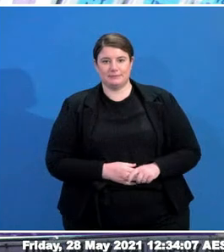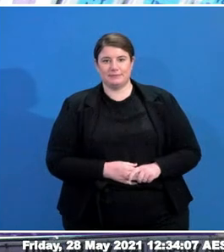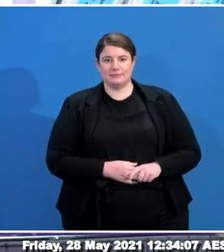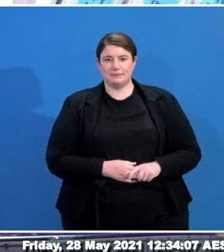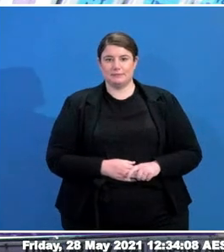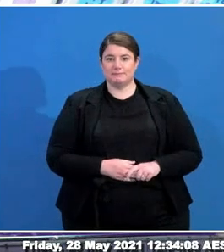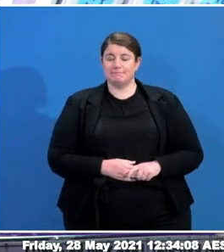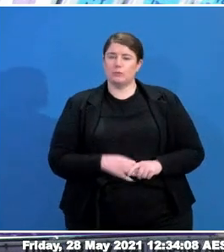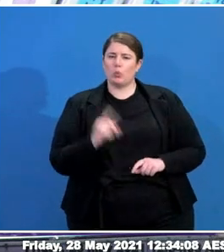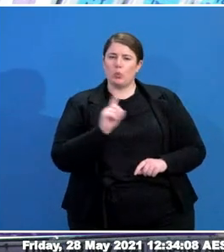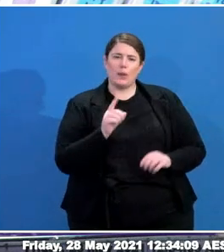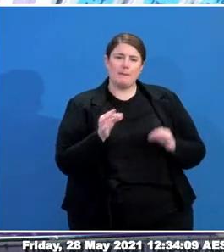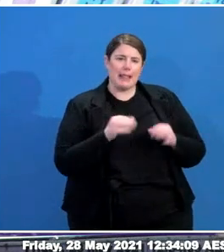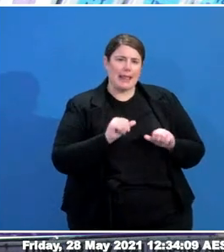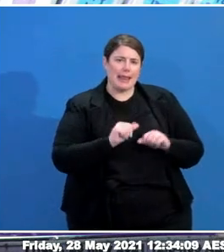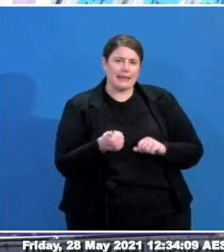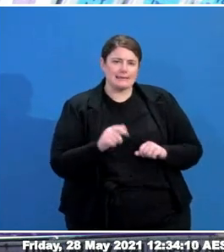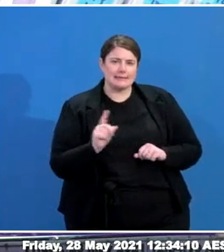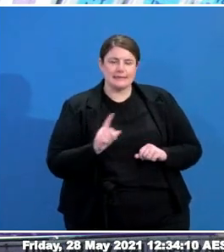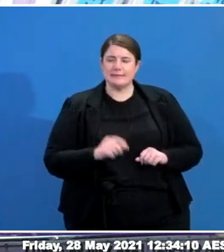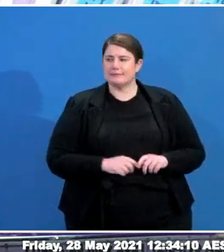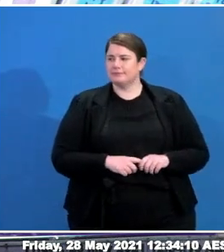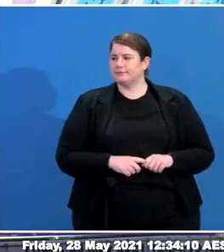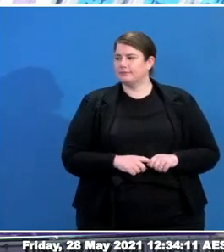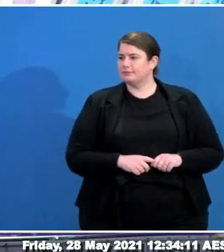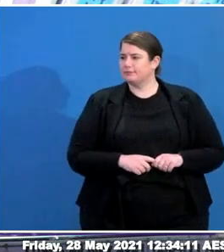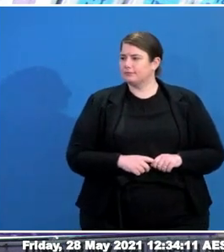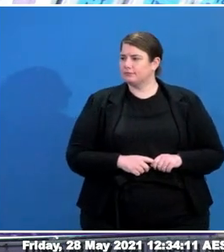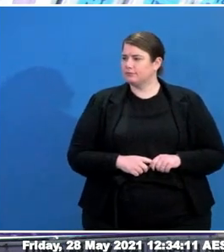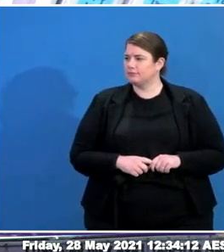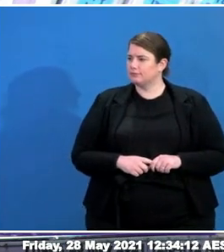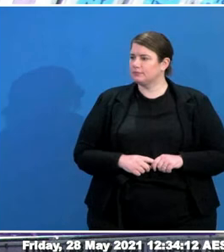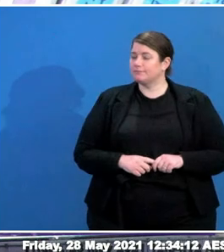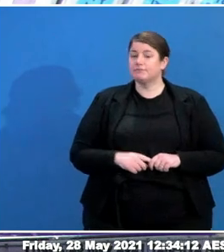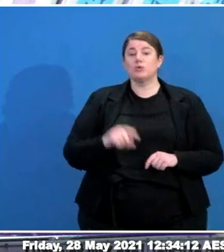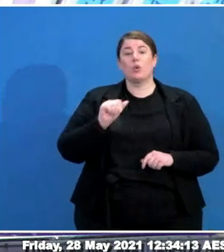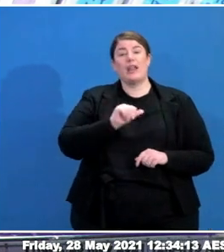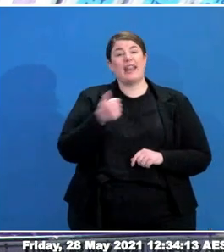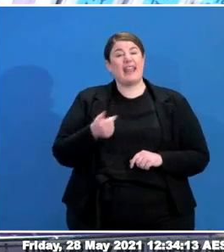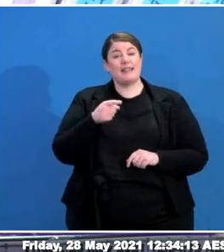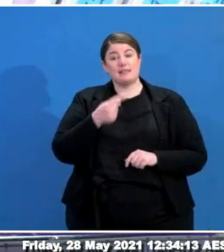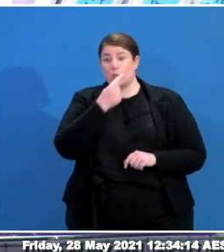What is next? The next witness will be Mr Scott McNaughton from the NDIA.